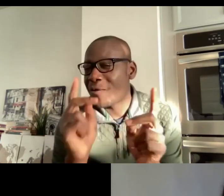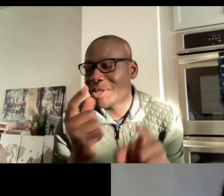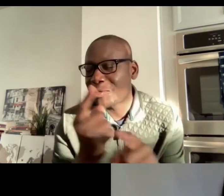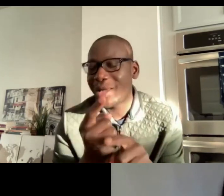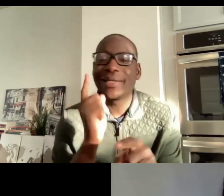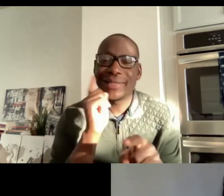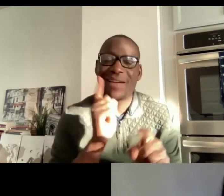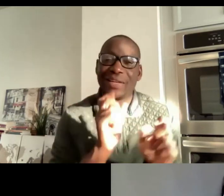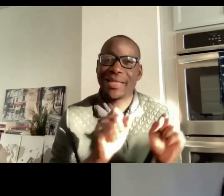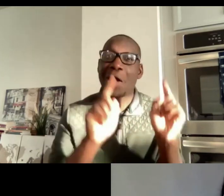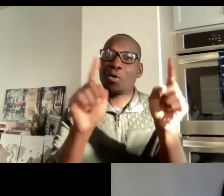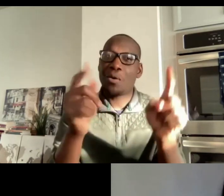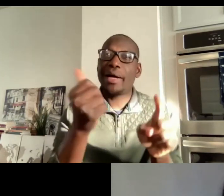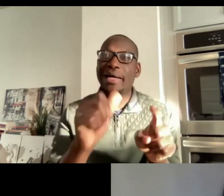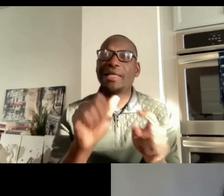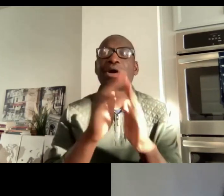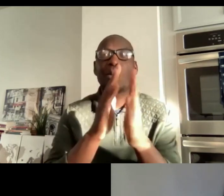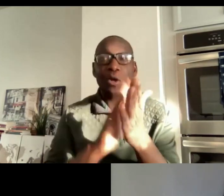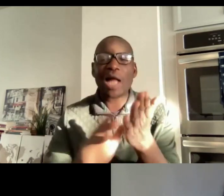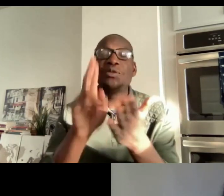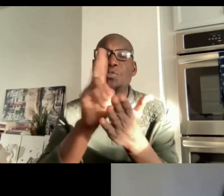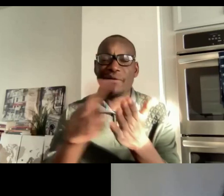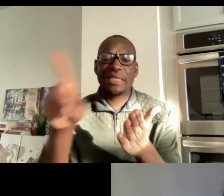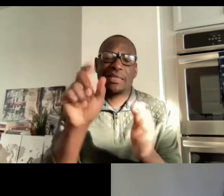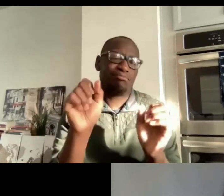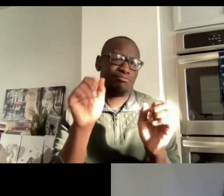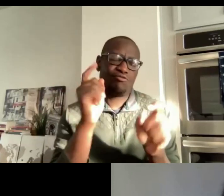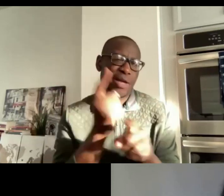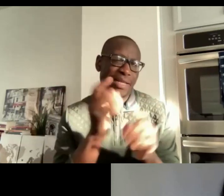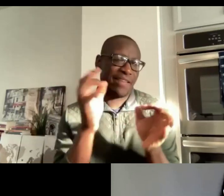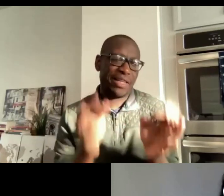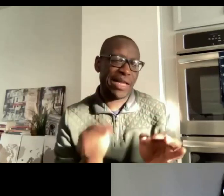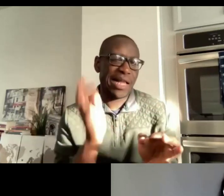You're right, you're totally right, and, yes, that is one thing I do want to emphasize is,